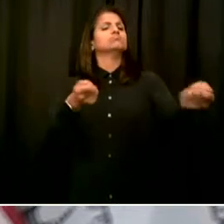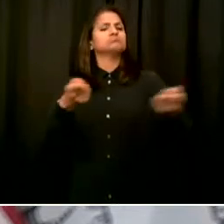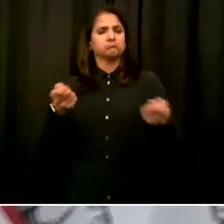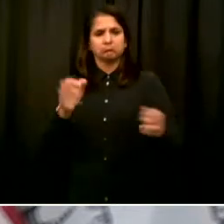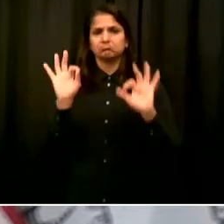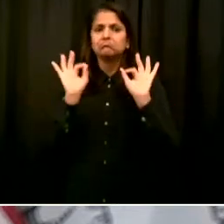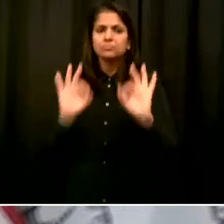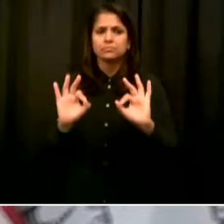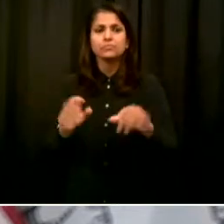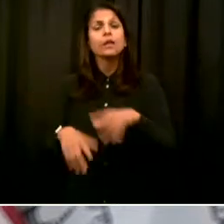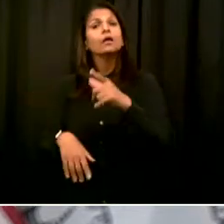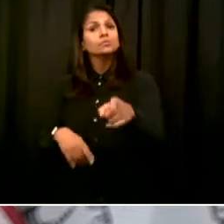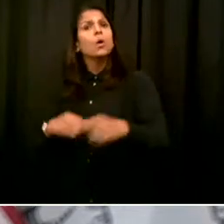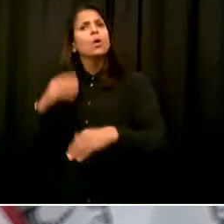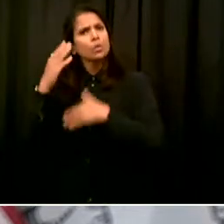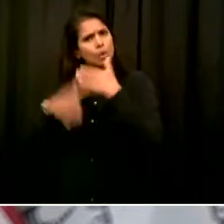THE LATE SPRING.